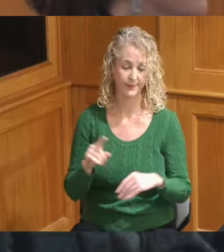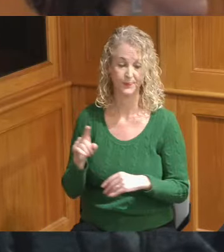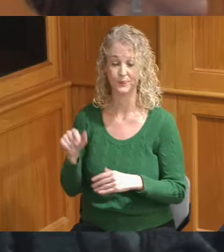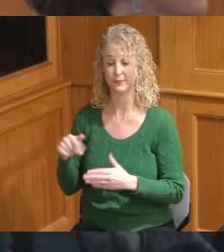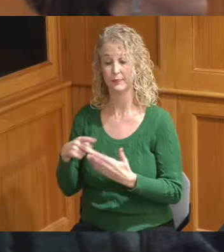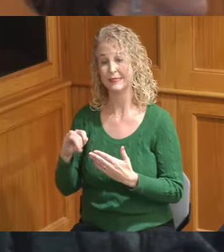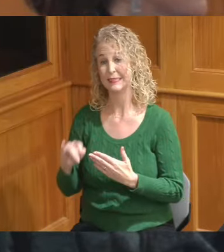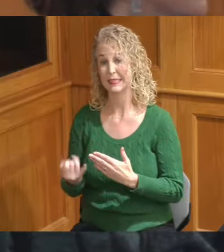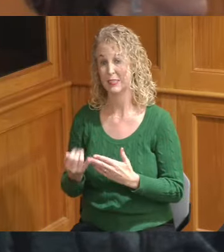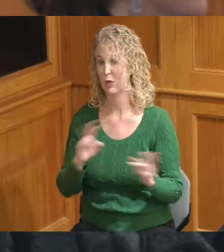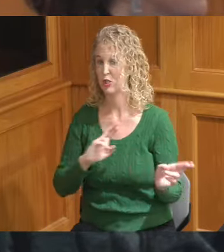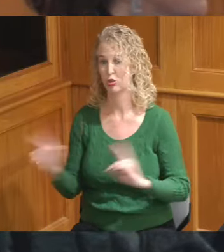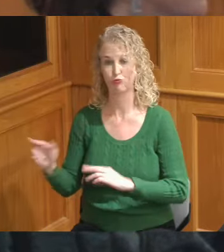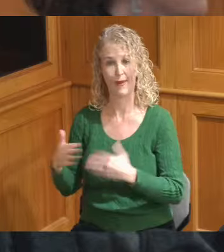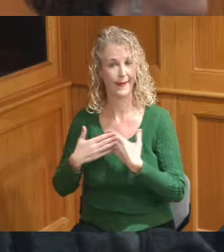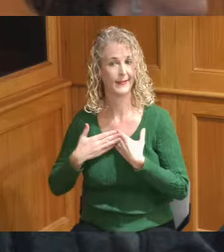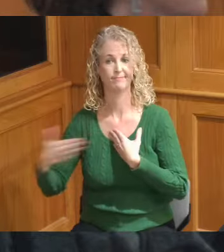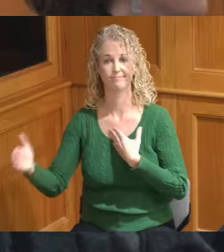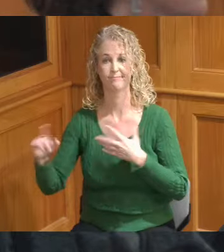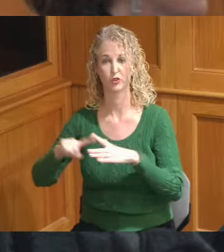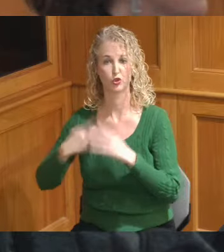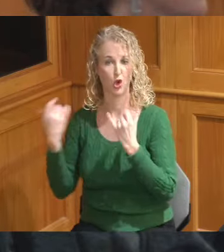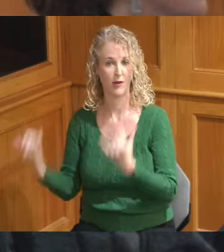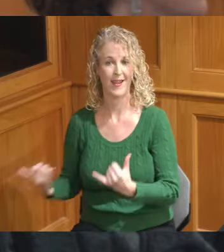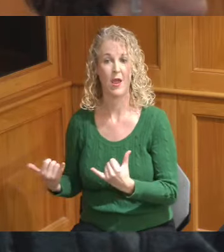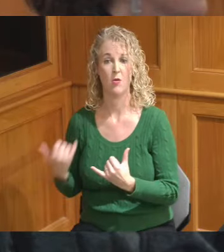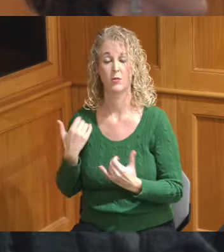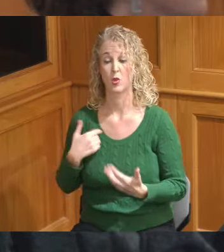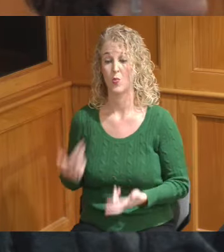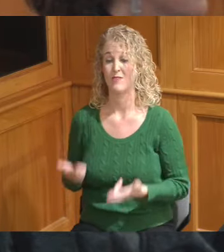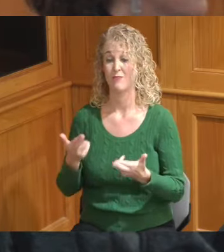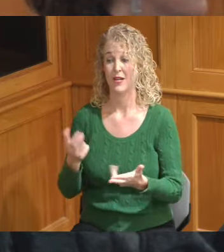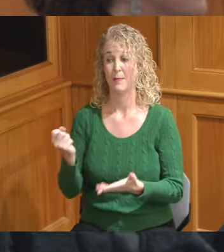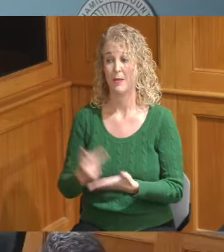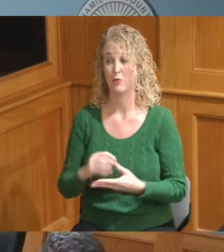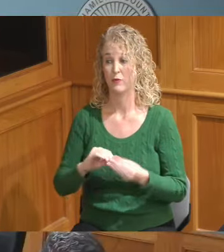projects are ready to proceed to construction. So with that, we recommend approval. Okay. Thank you